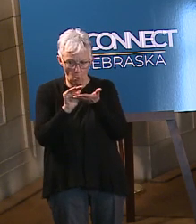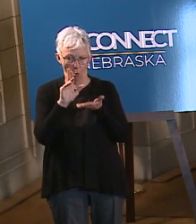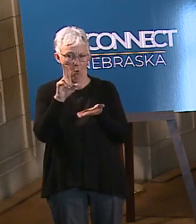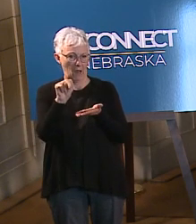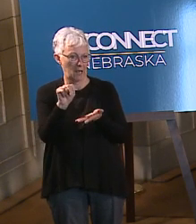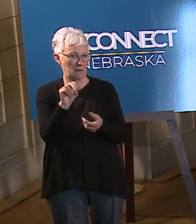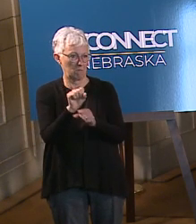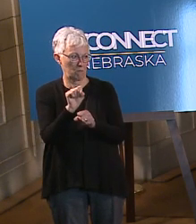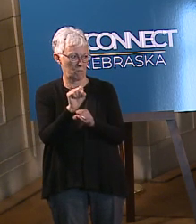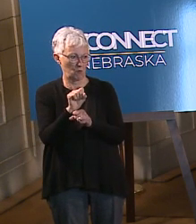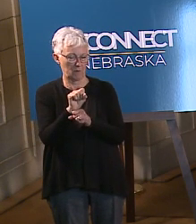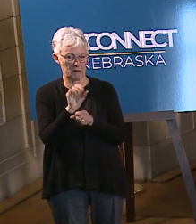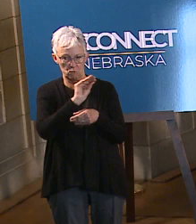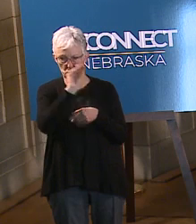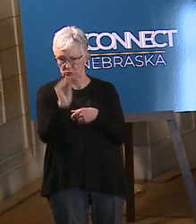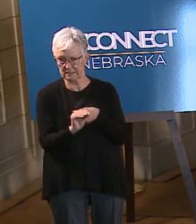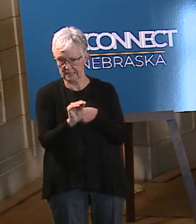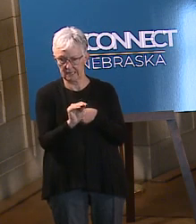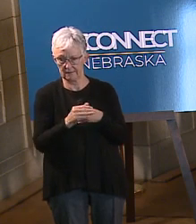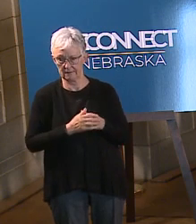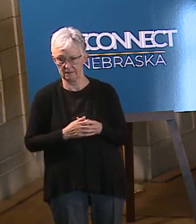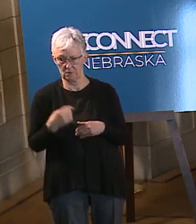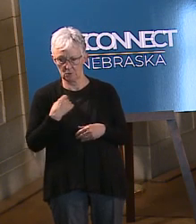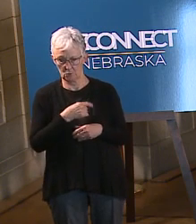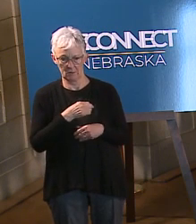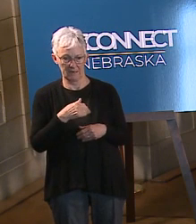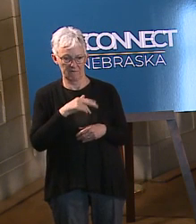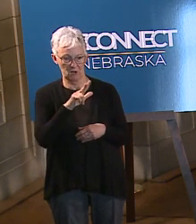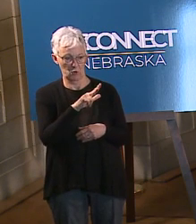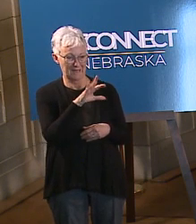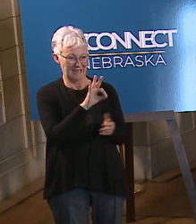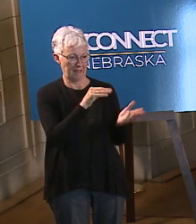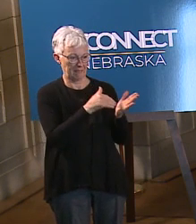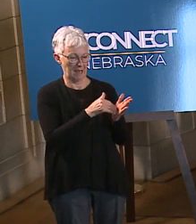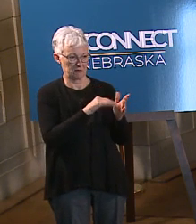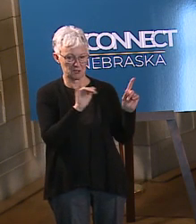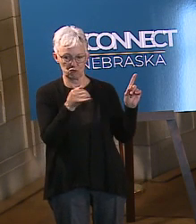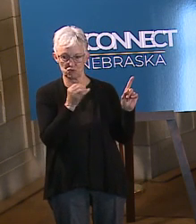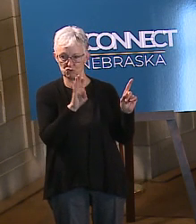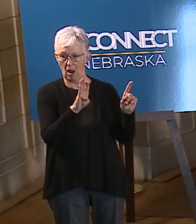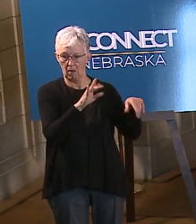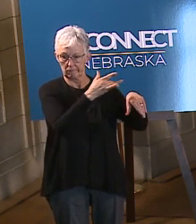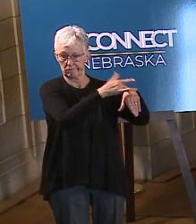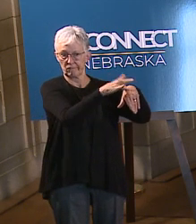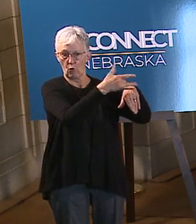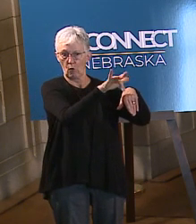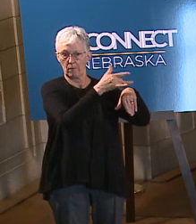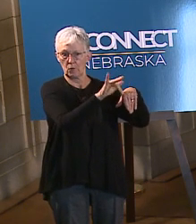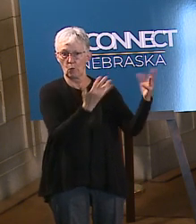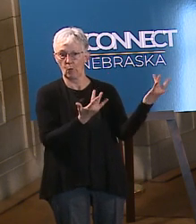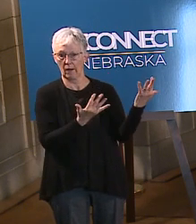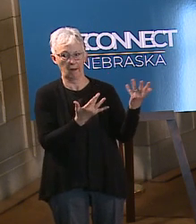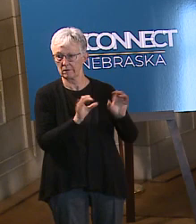AND WE SEE THAT NEBRASKA HAS THE LOWEST UNEMPLOYMENT RATE, WE AVERAGE THE LOWEST UNEMPLOYMENT